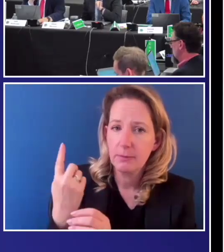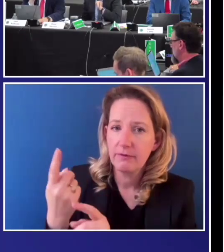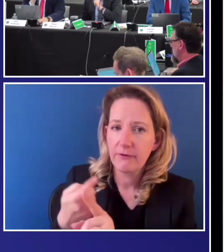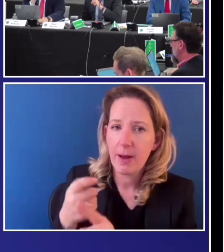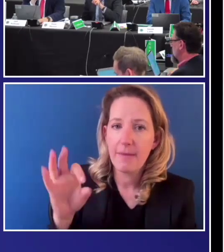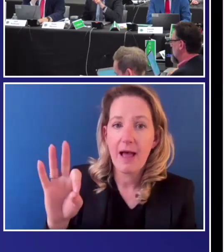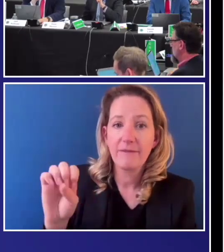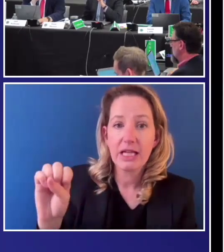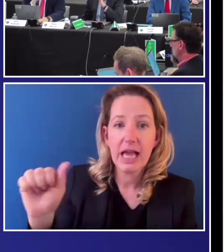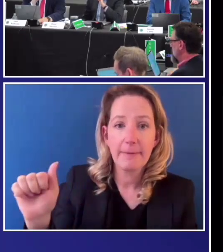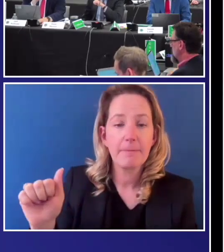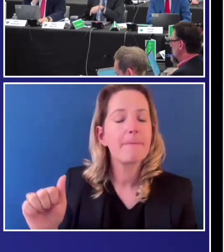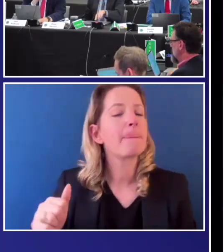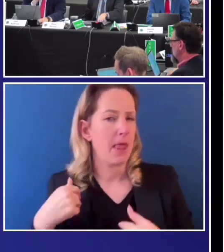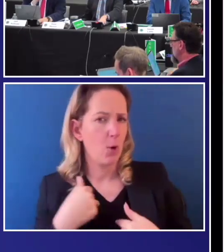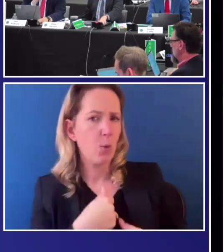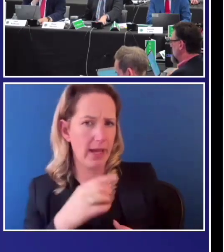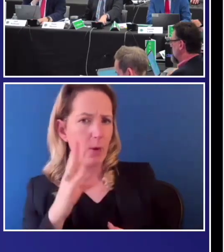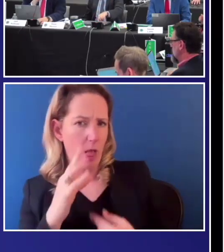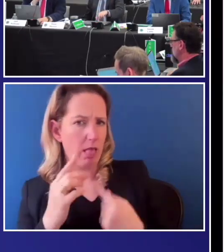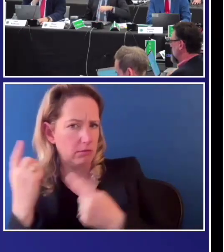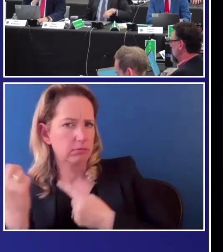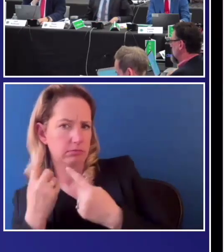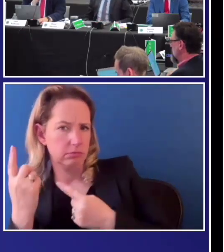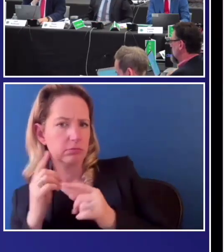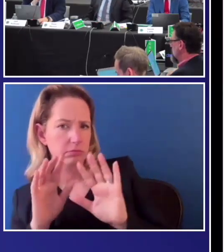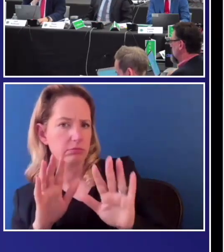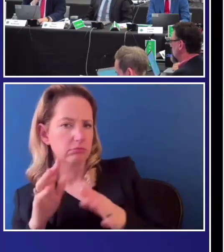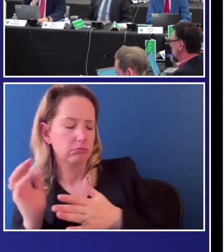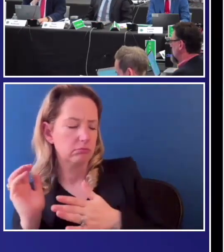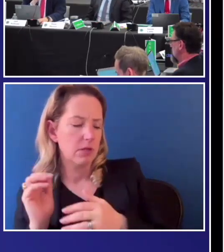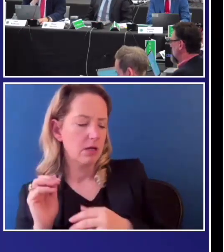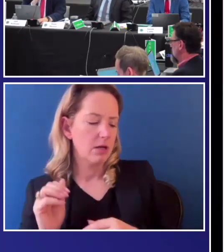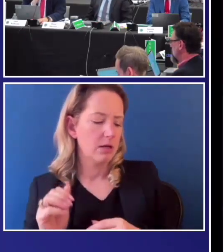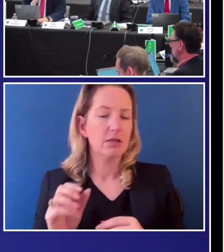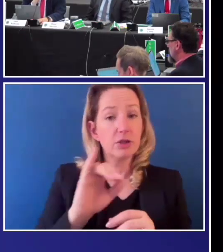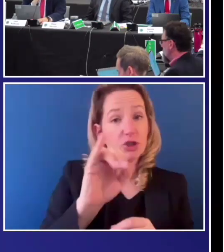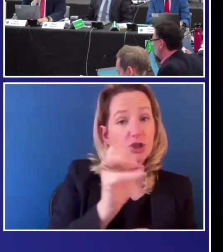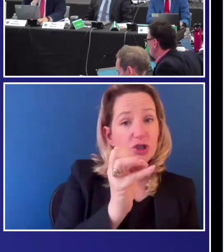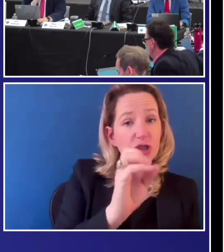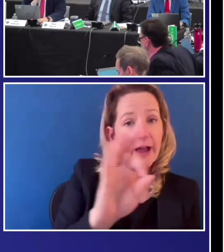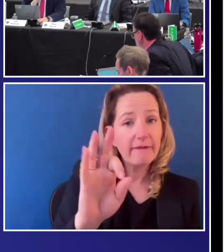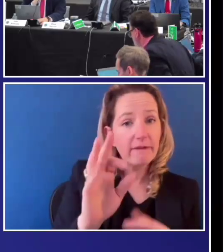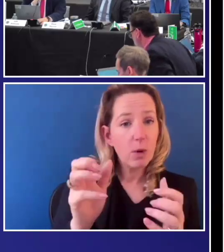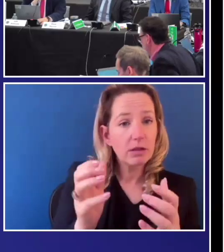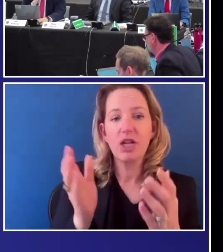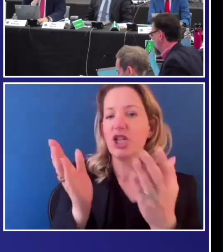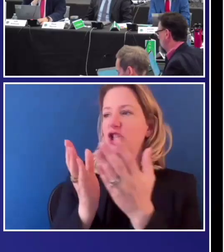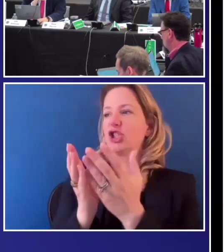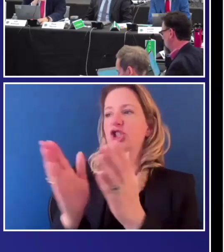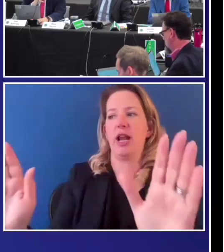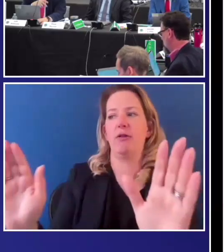We'll take it back. And, Jeff, did you want to speak on it? Yeah, I just want to -- I mean, but the general concept is if it's not in NSLDS,